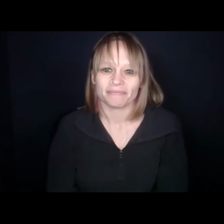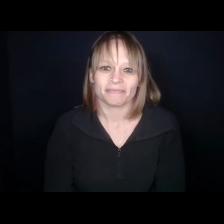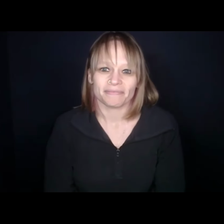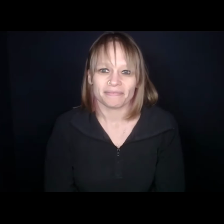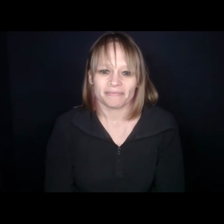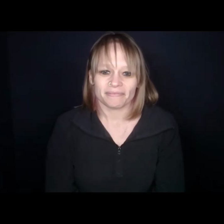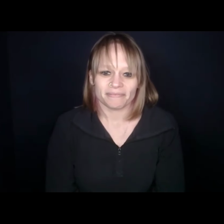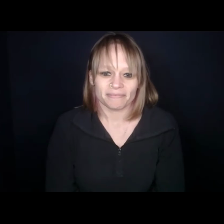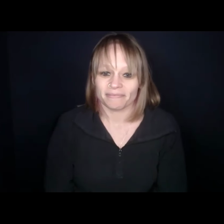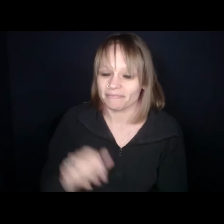Thank you everyone. Thanks Walt.